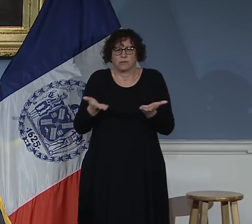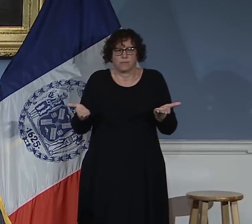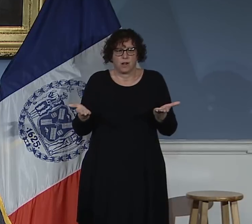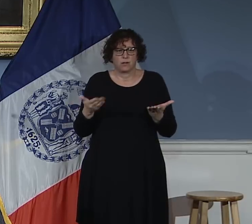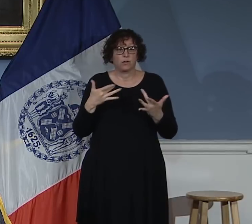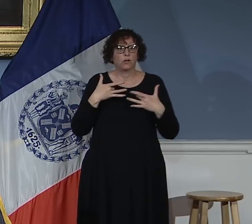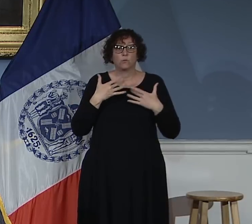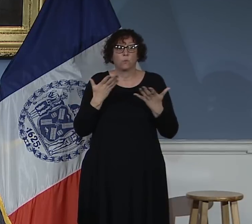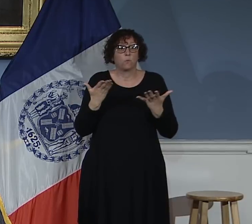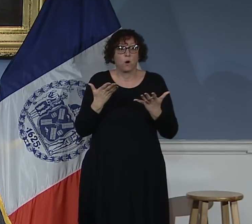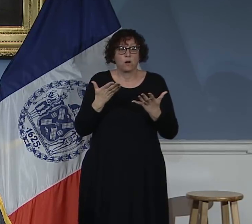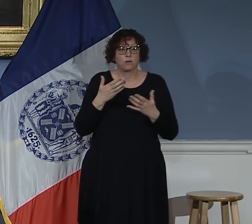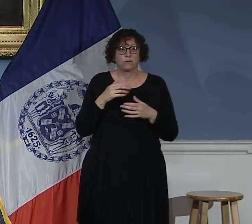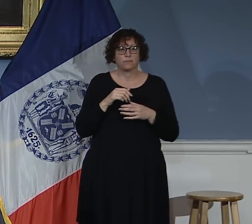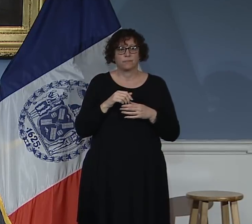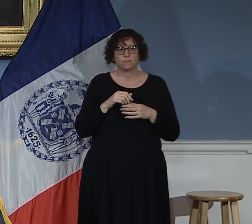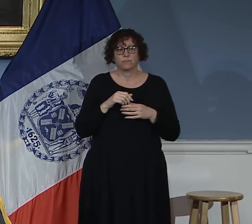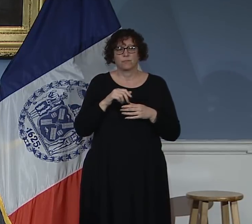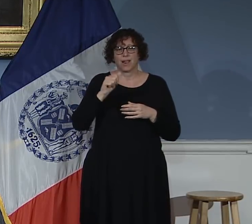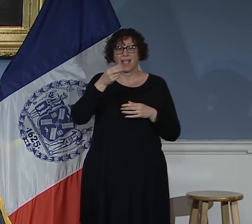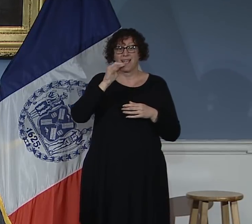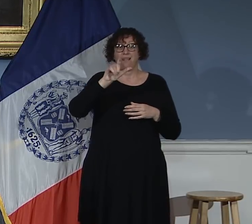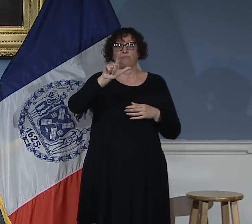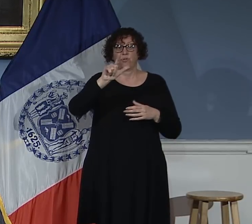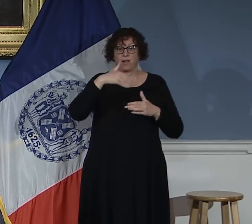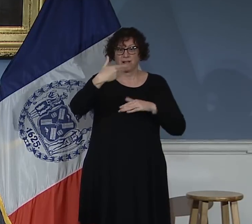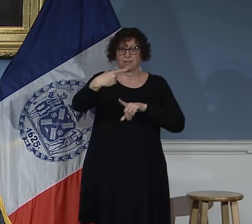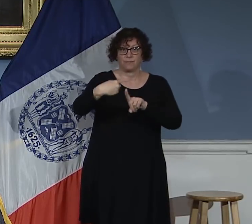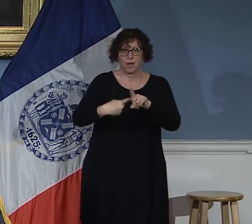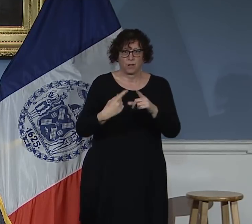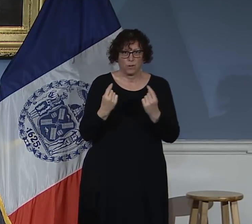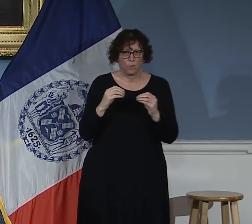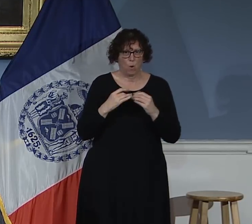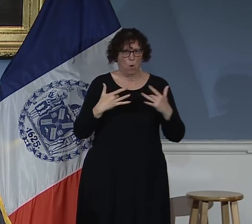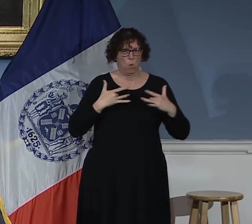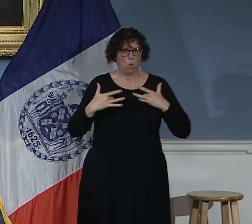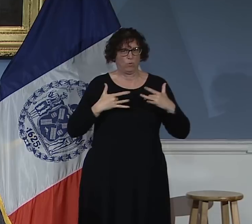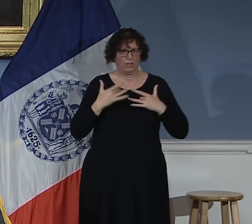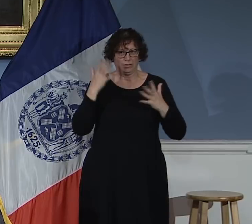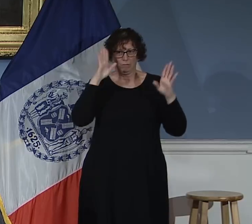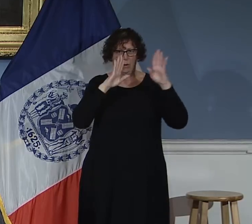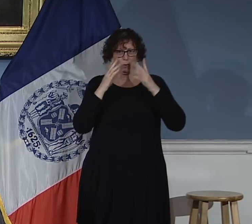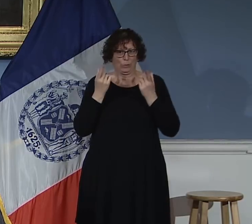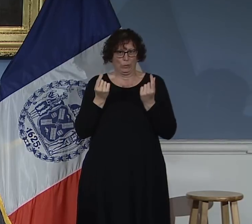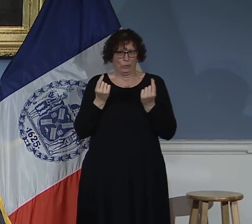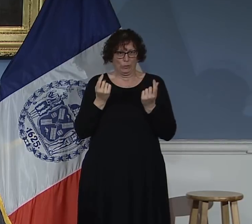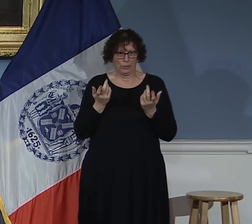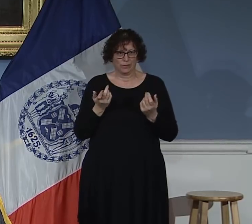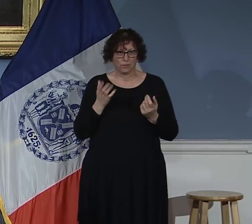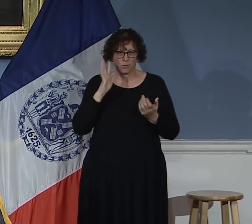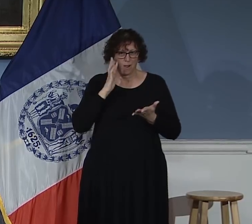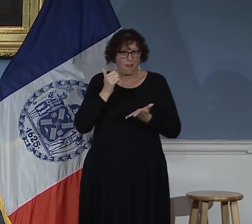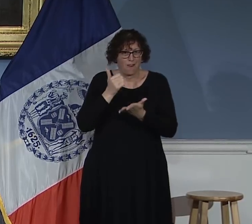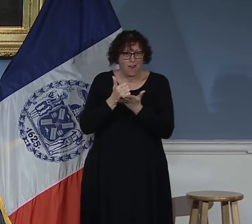SUPPLIES TO GET THROUGH THE IMMEDIATE NEED. IT'S GOING INTO RAPILT HA TI' M WORRIES ABOUT. I DON'T HAVE THE PERFECT DAY FOR YOU. WE'RE ASSESSING